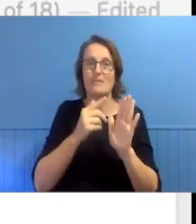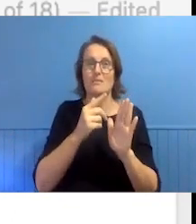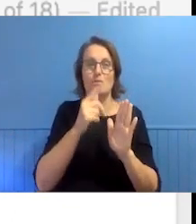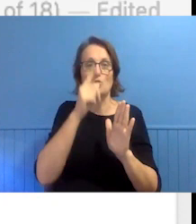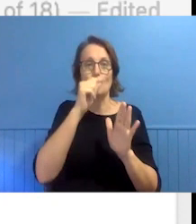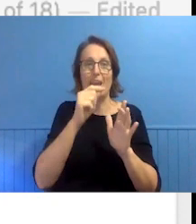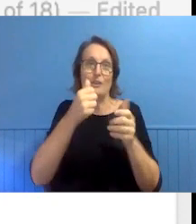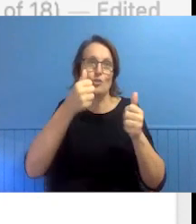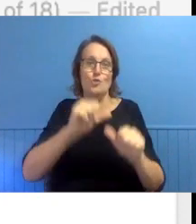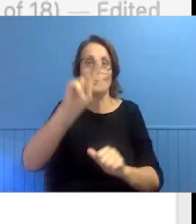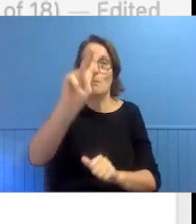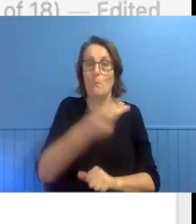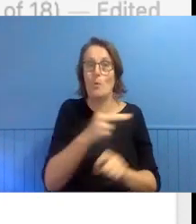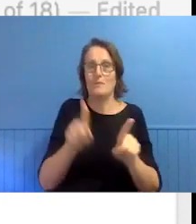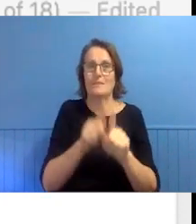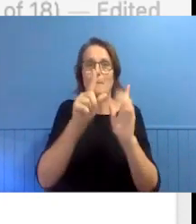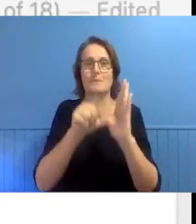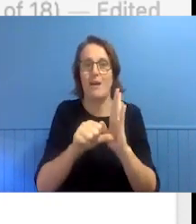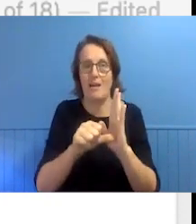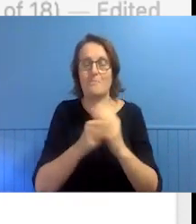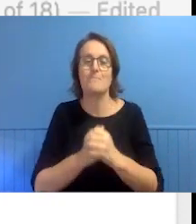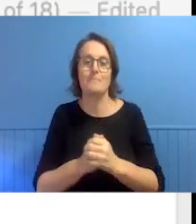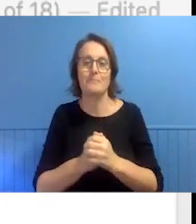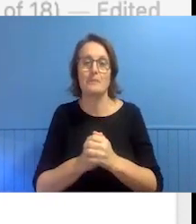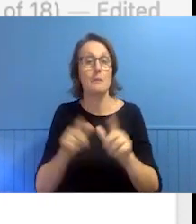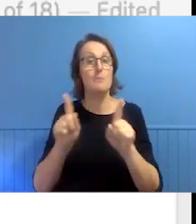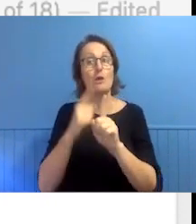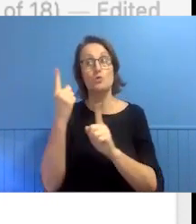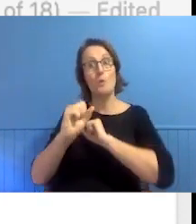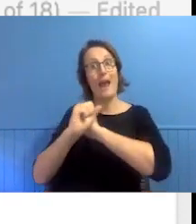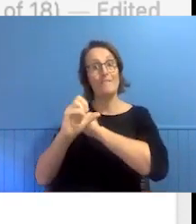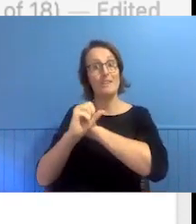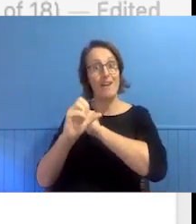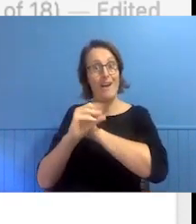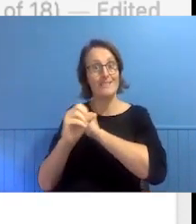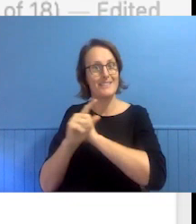It's been picked up by advertisers because researchers from the US have